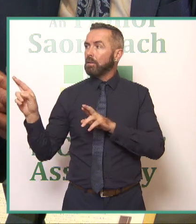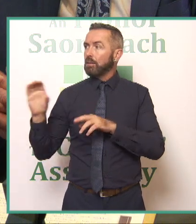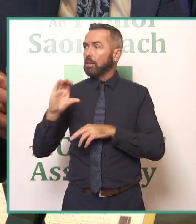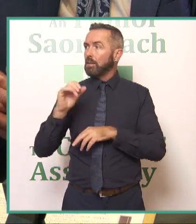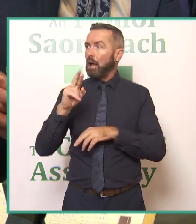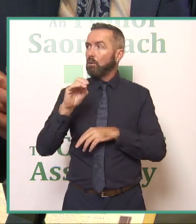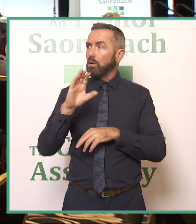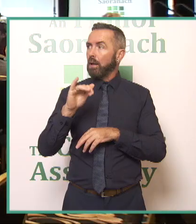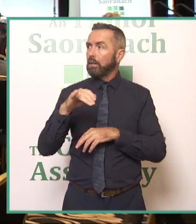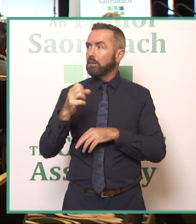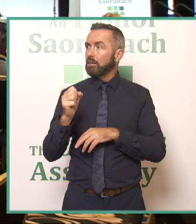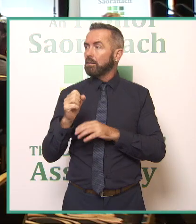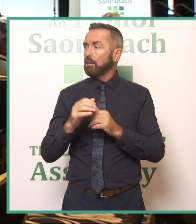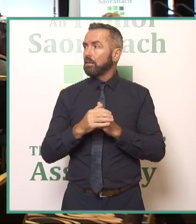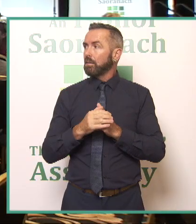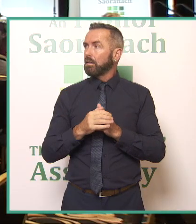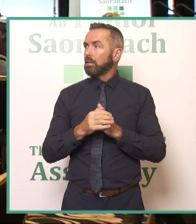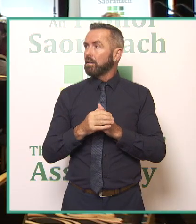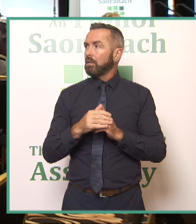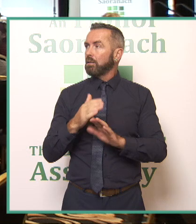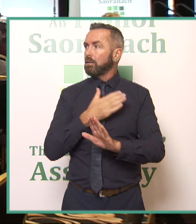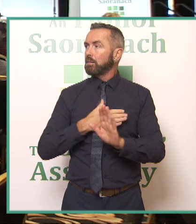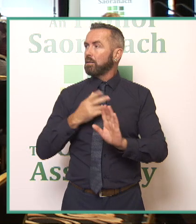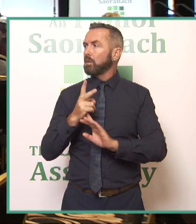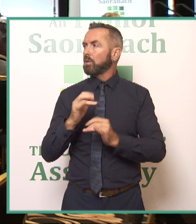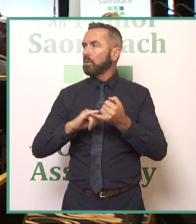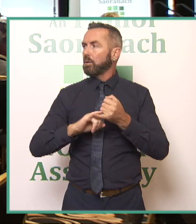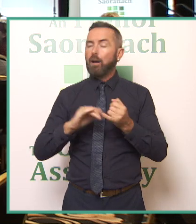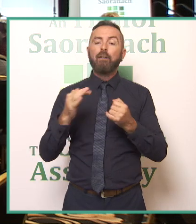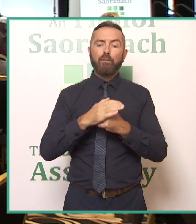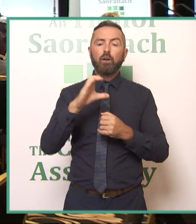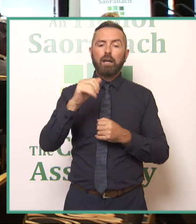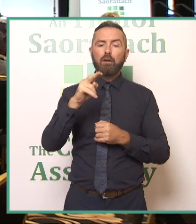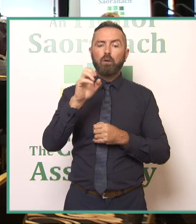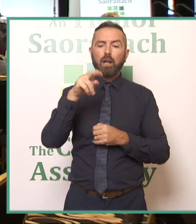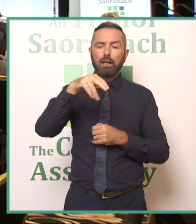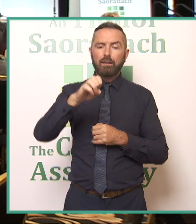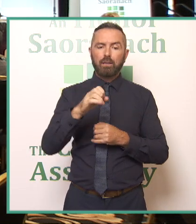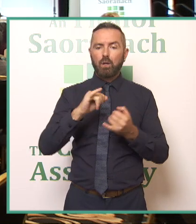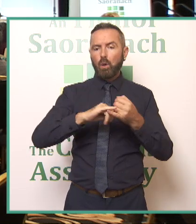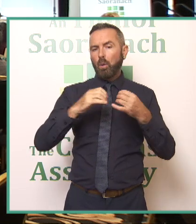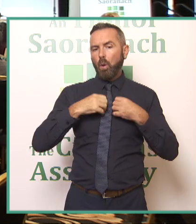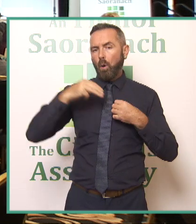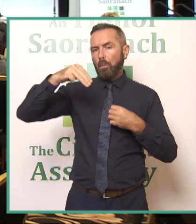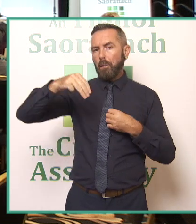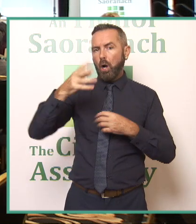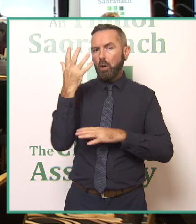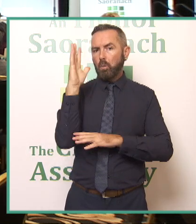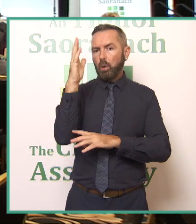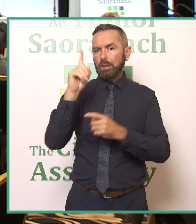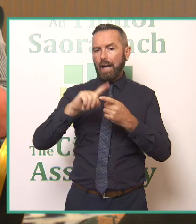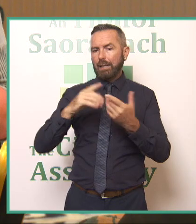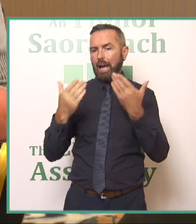it currently um it's for Caroline who owns Merlin wood and how does its ownership structure affect